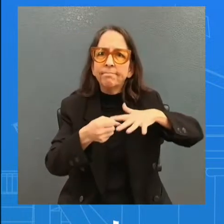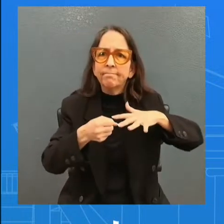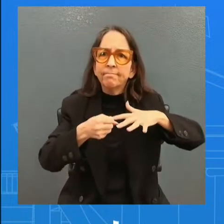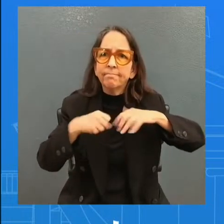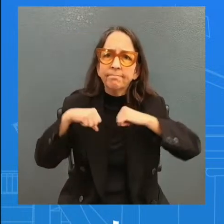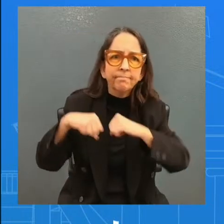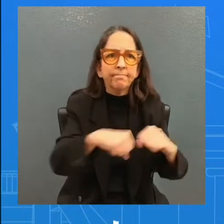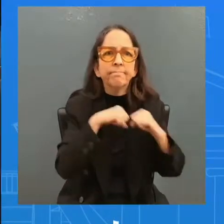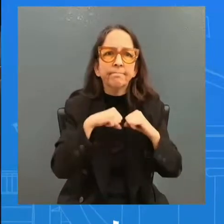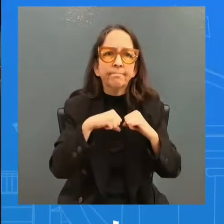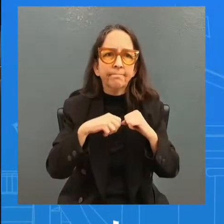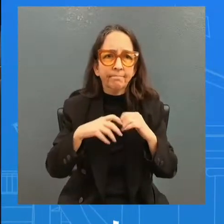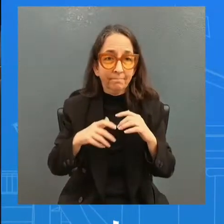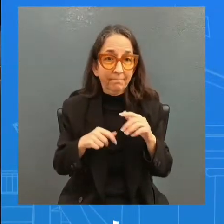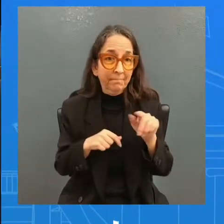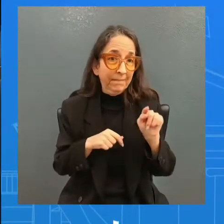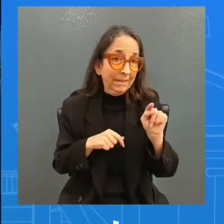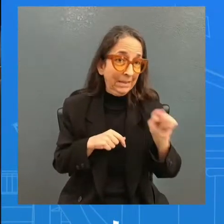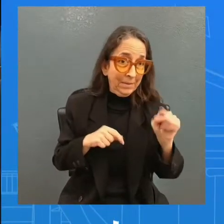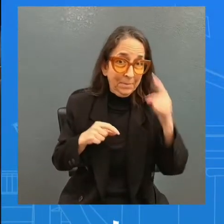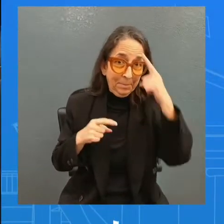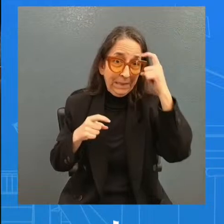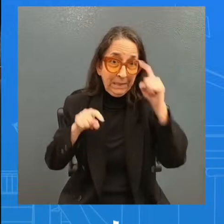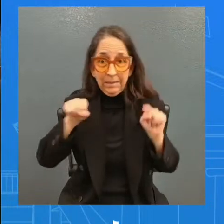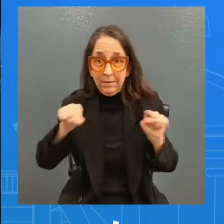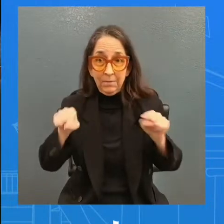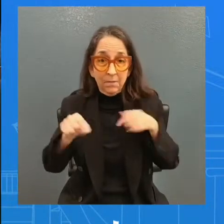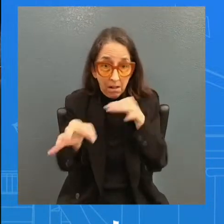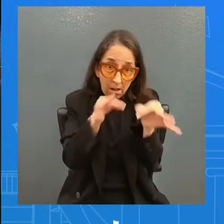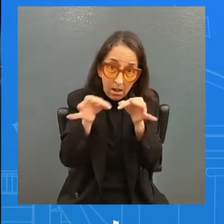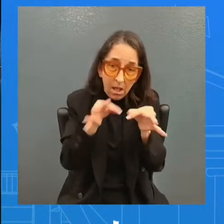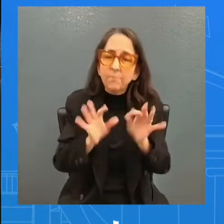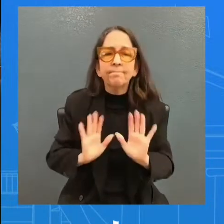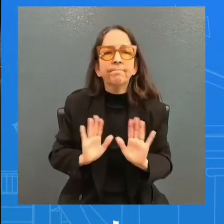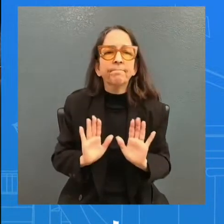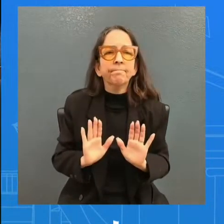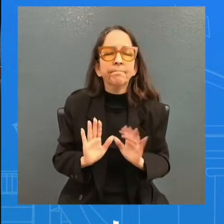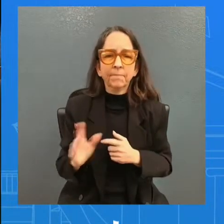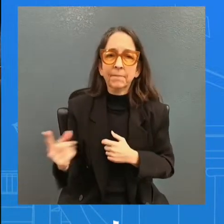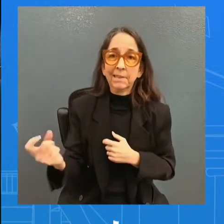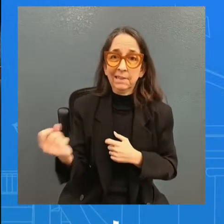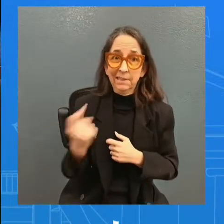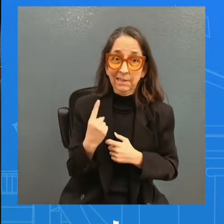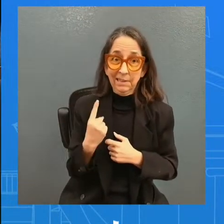The Press: Can you say if the president had any reaction when he heard that detail about both of these suspects, though?